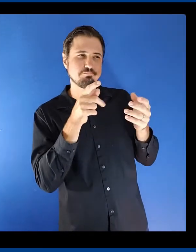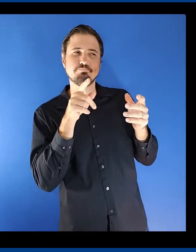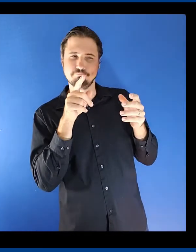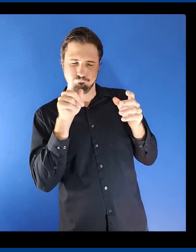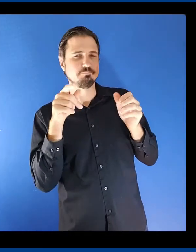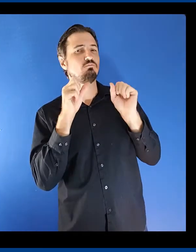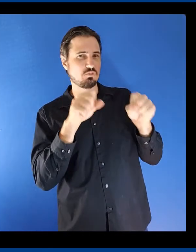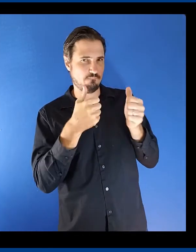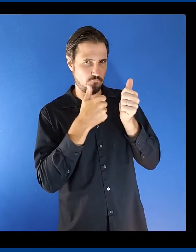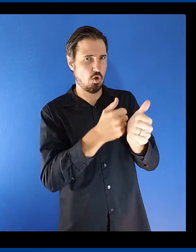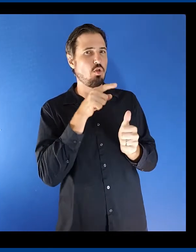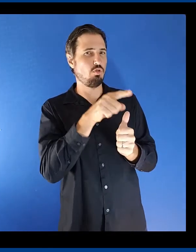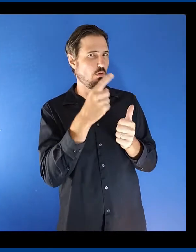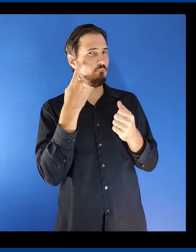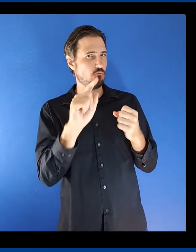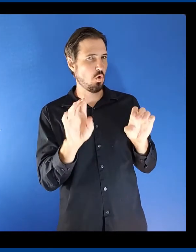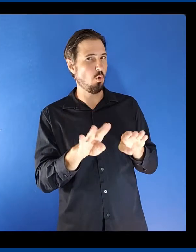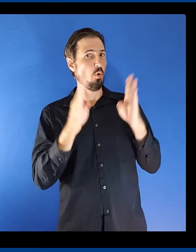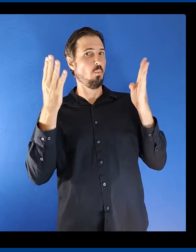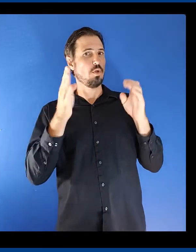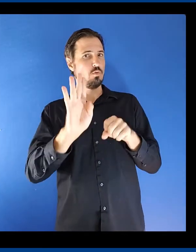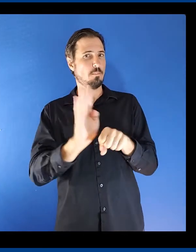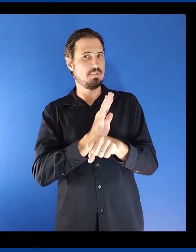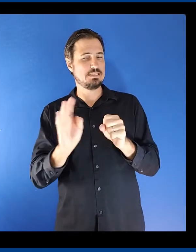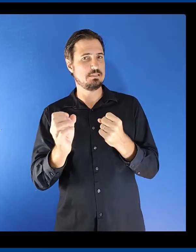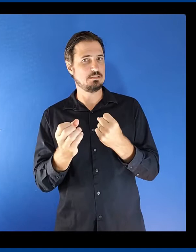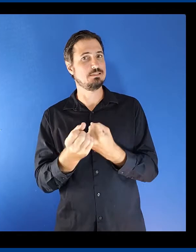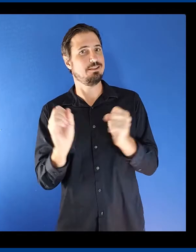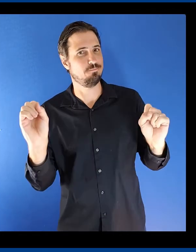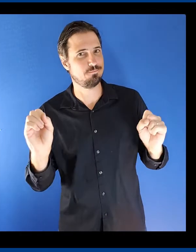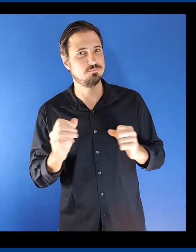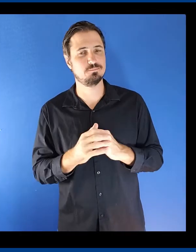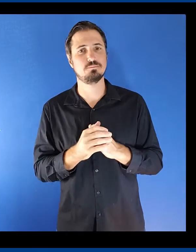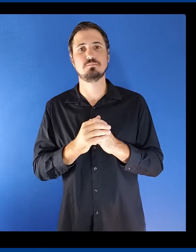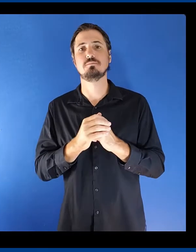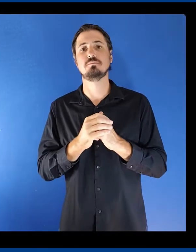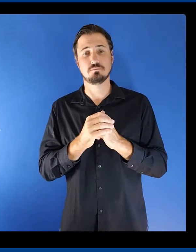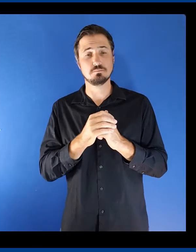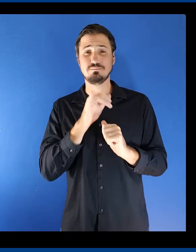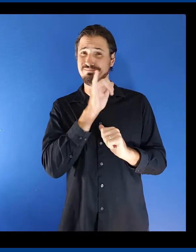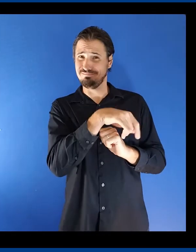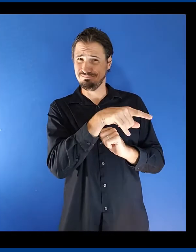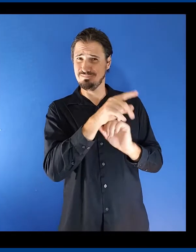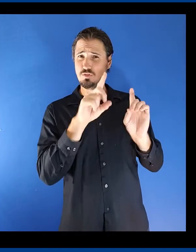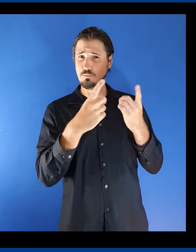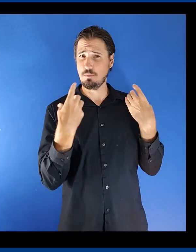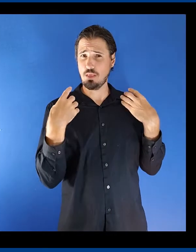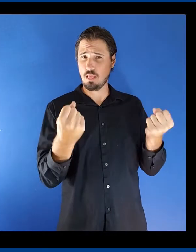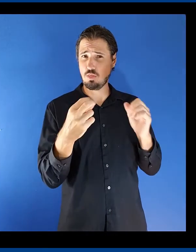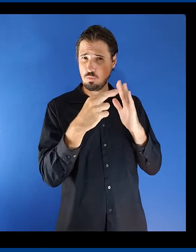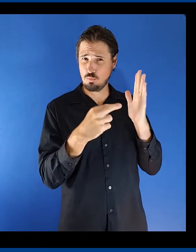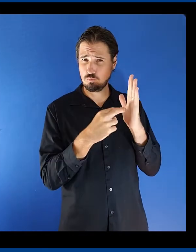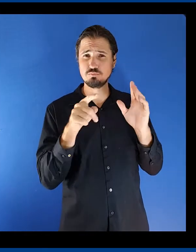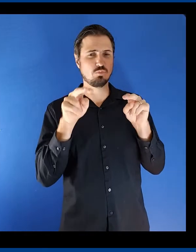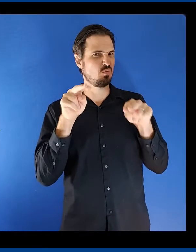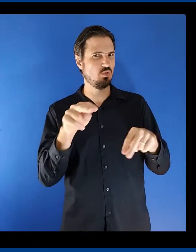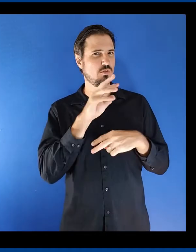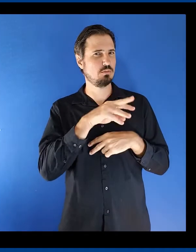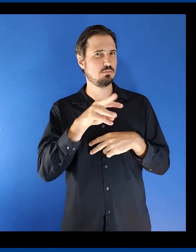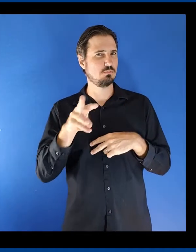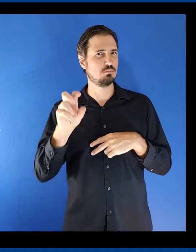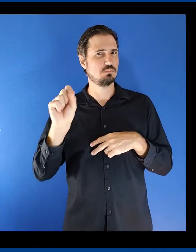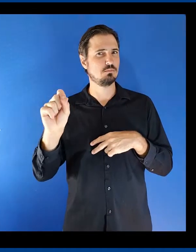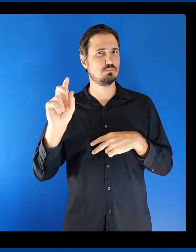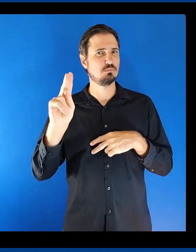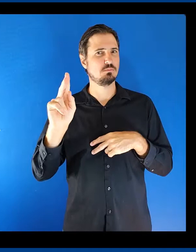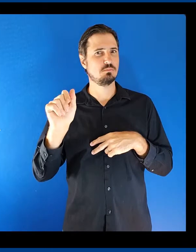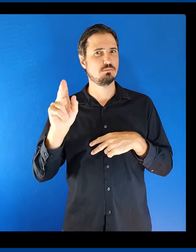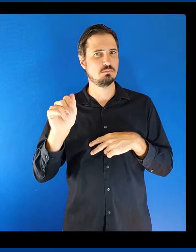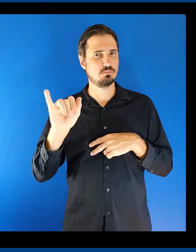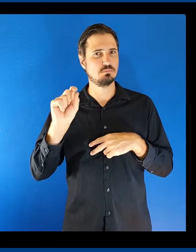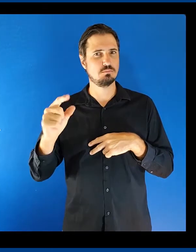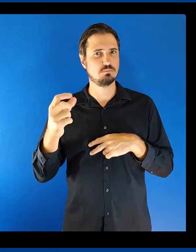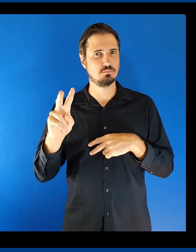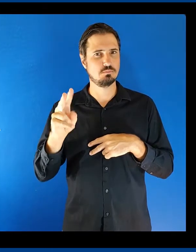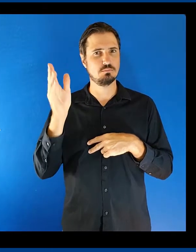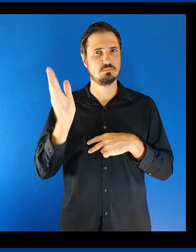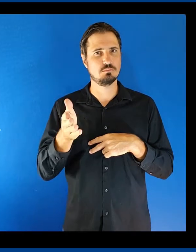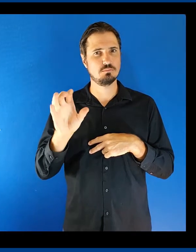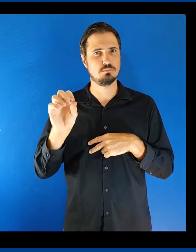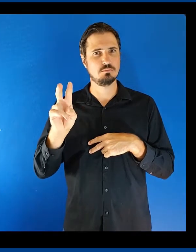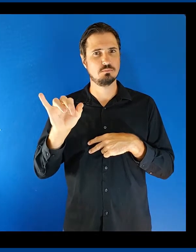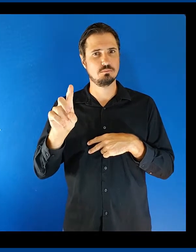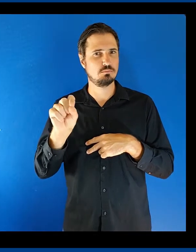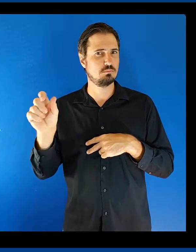The Department of Health’s Safe Practices can be found at the county’s COVID-19 website at www.kauai.gov/covid-19.